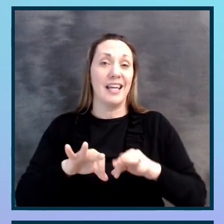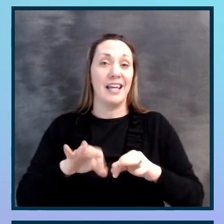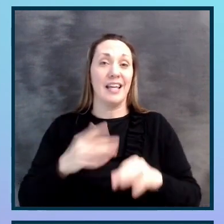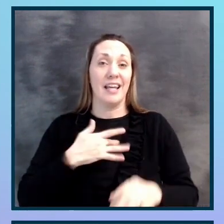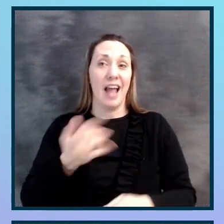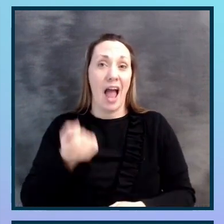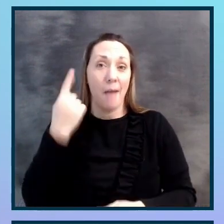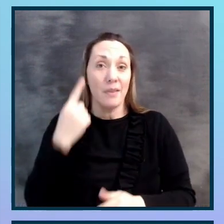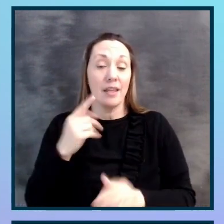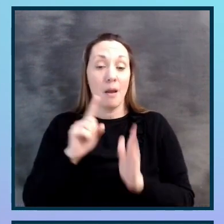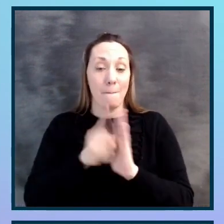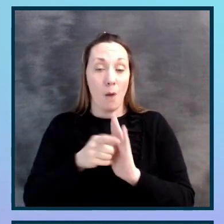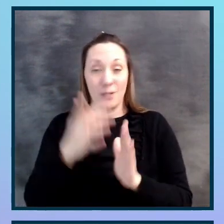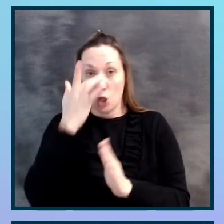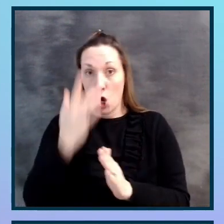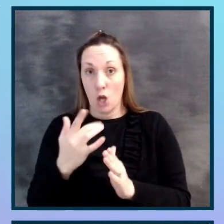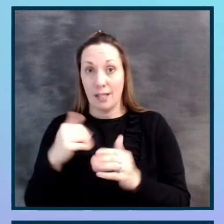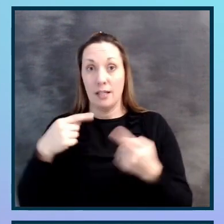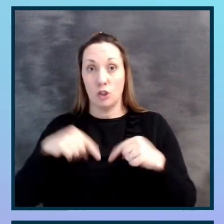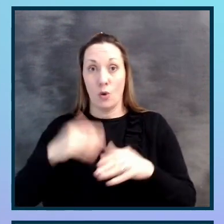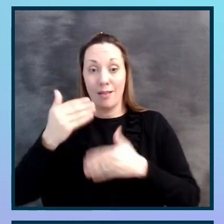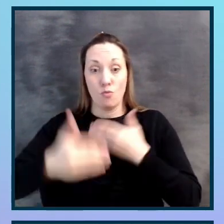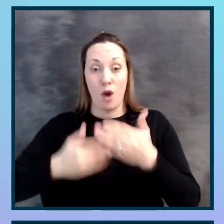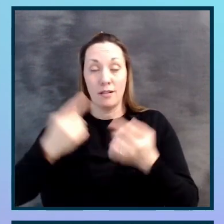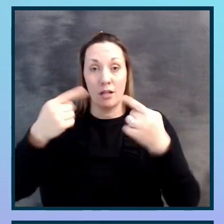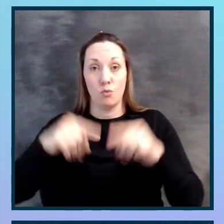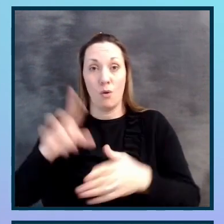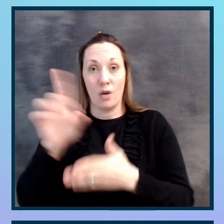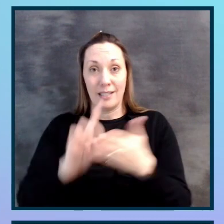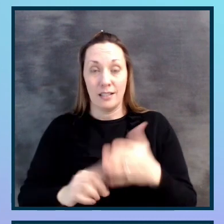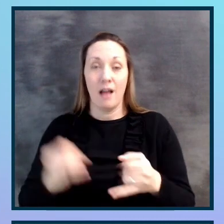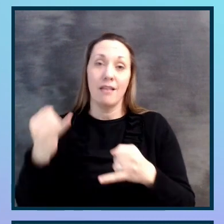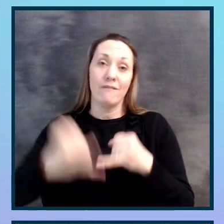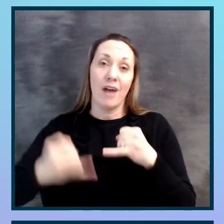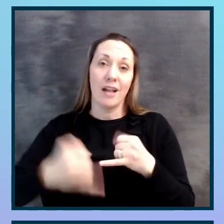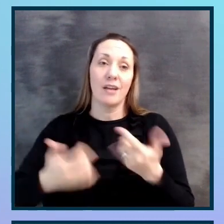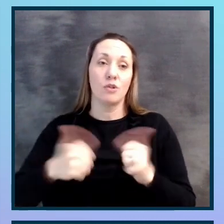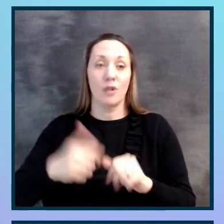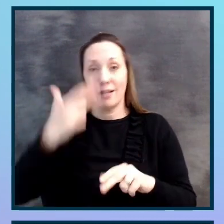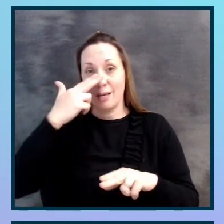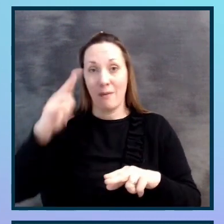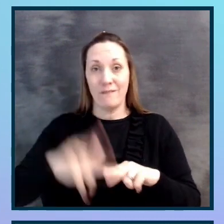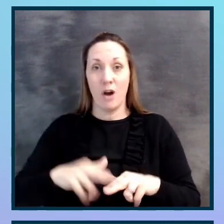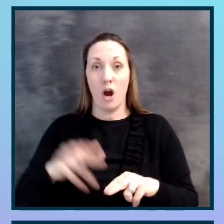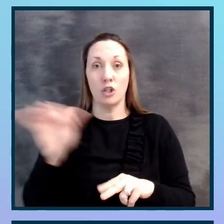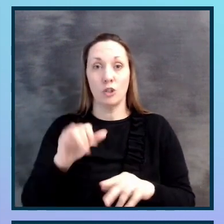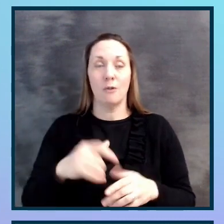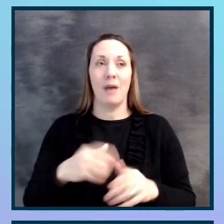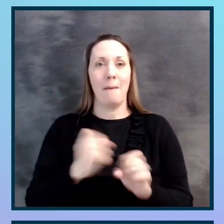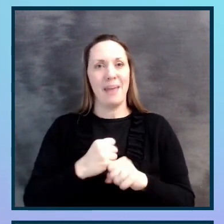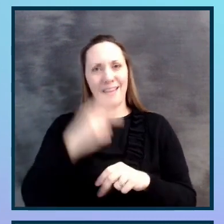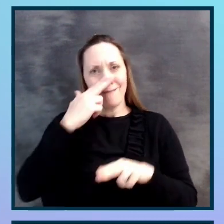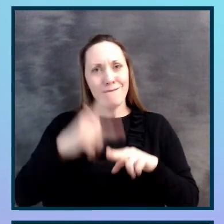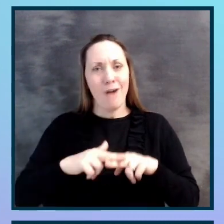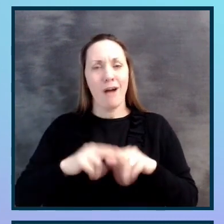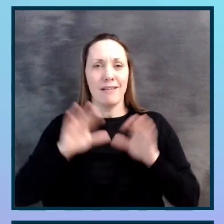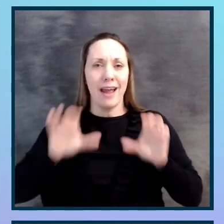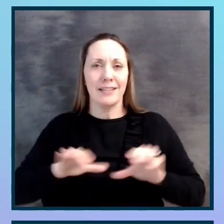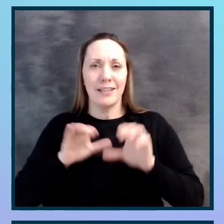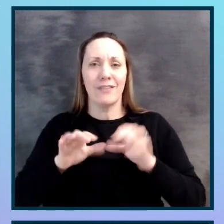early on in the process when we're designing. And finally, we're trying to keep it fun too, by designing fun activities around accessibility